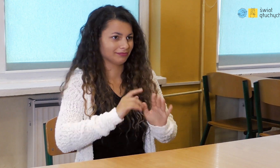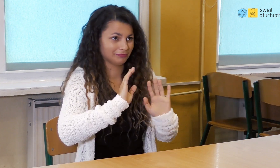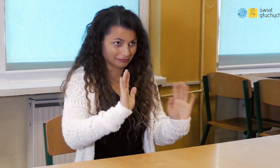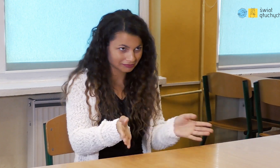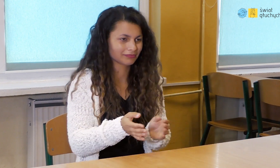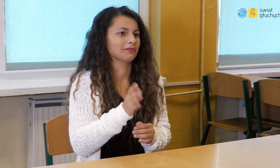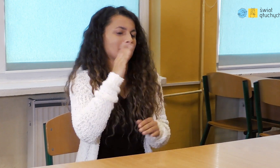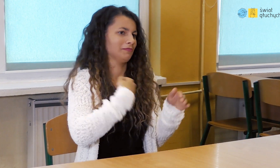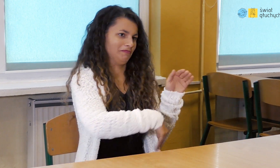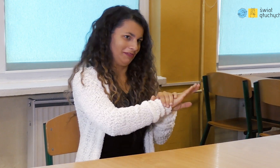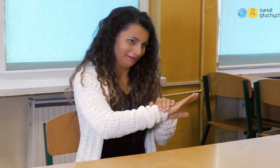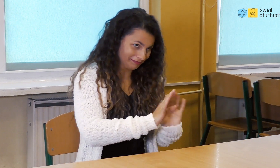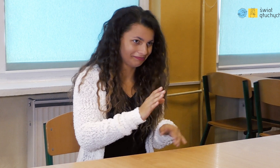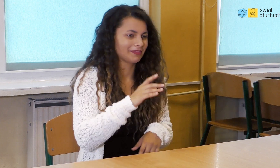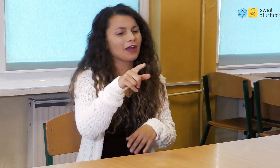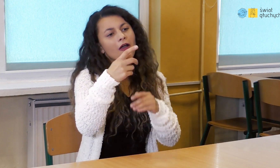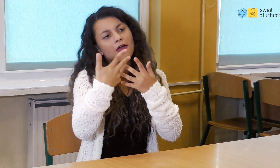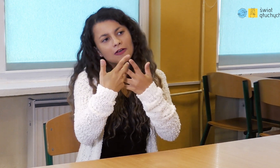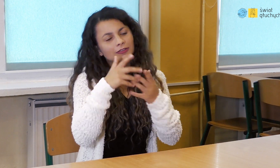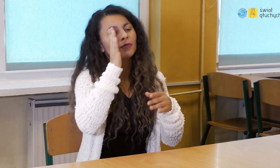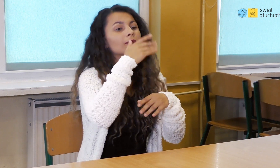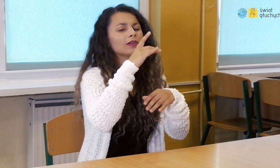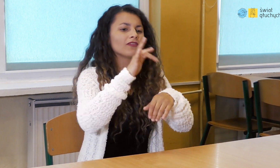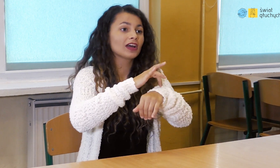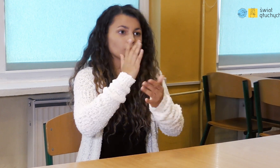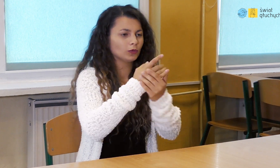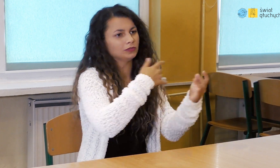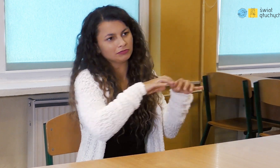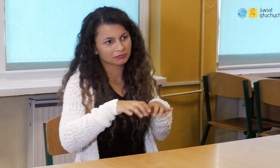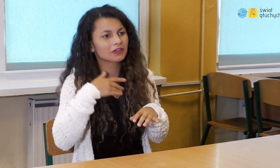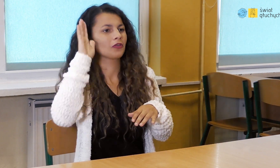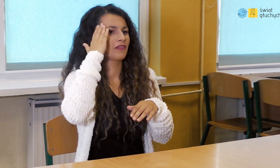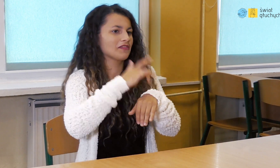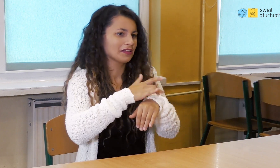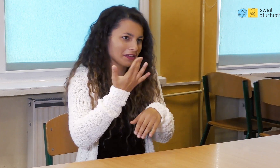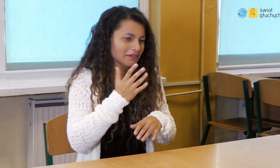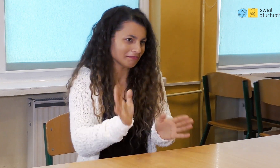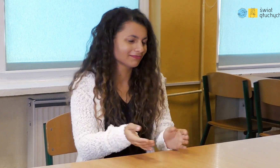and you leave the room, while they evaluate you.